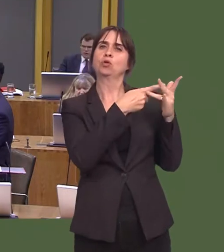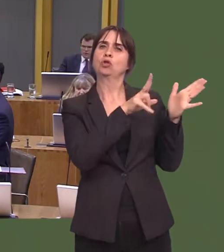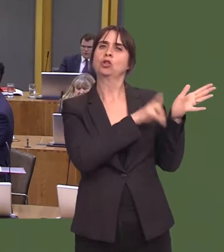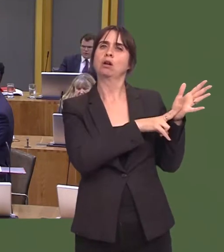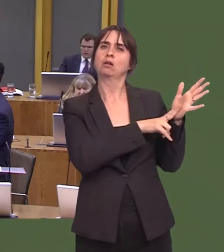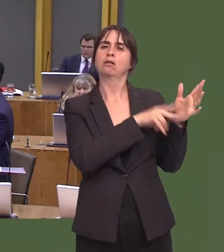2015.